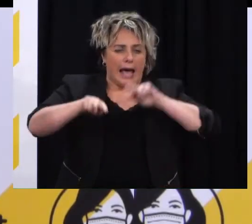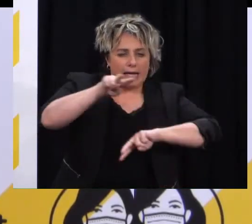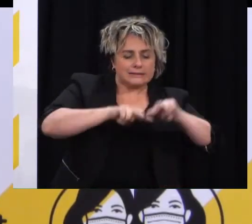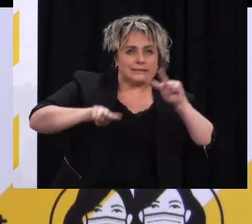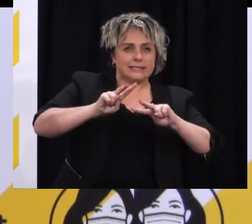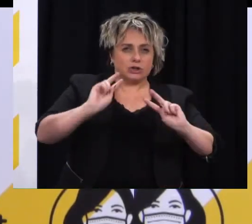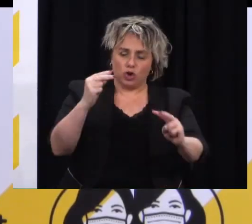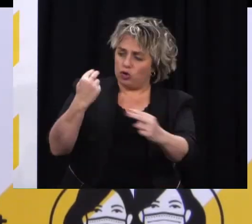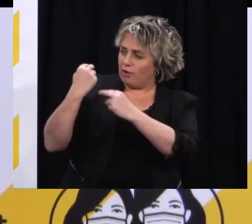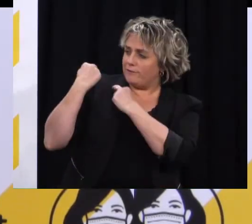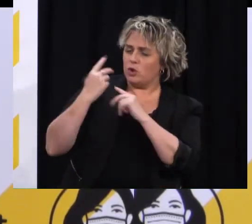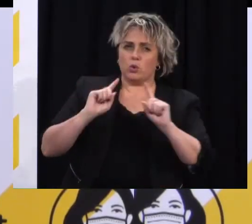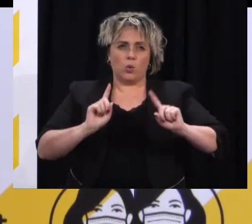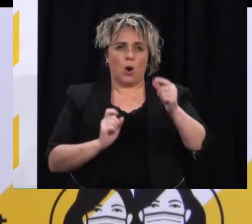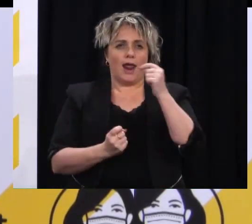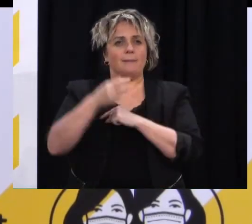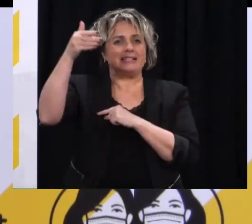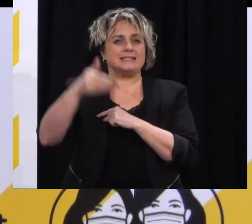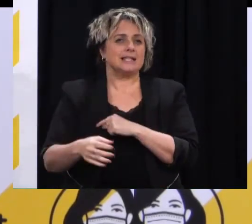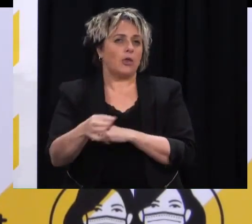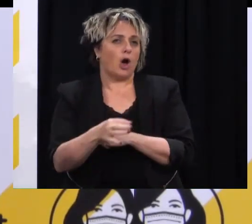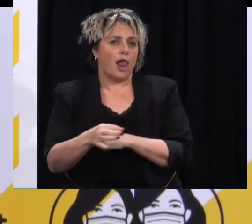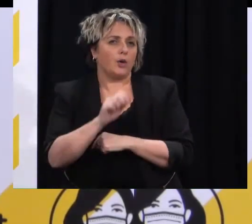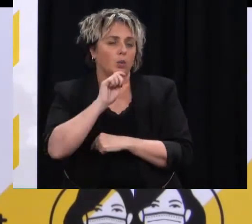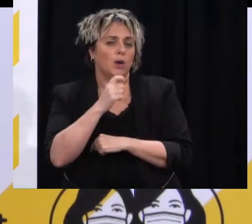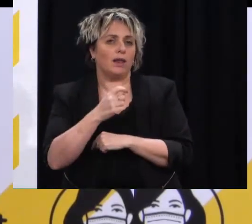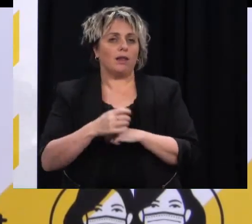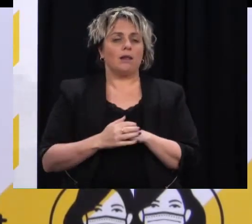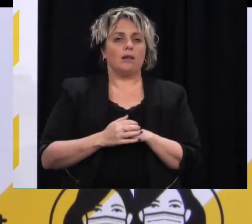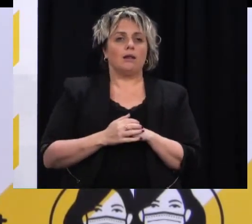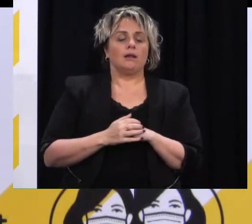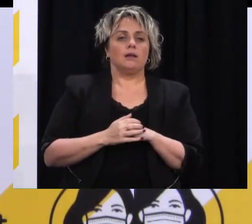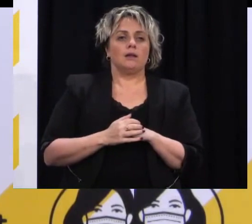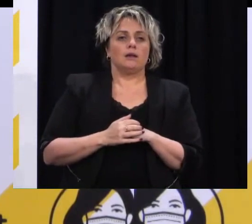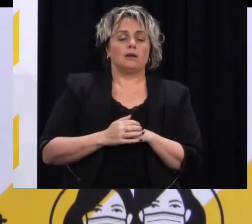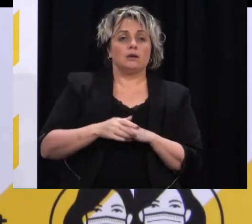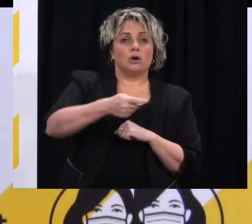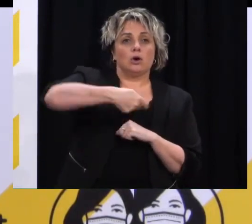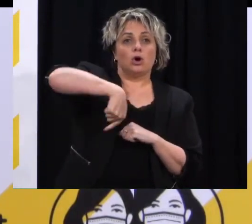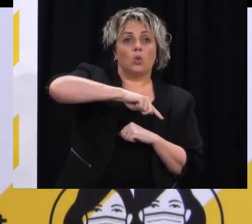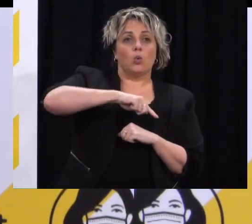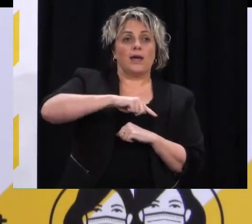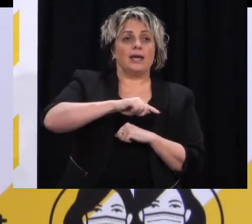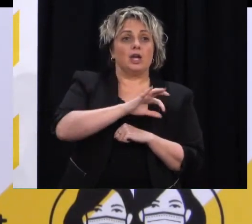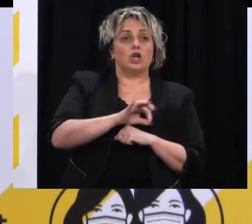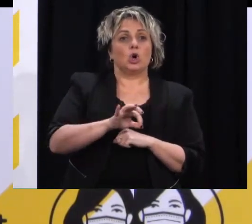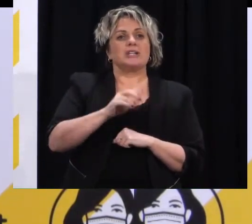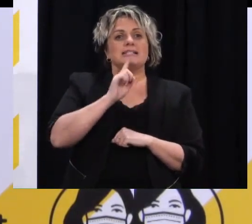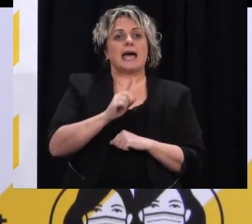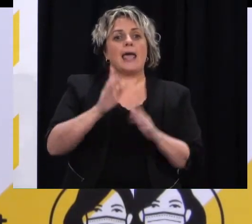full two weeks before they go